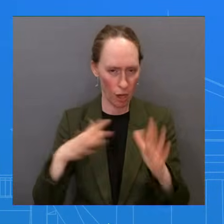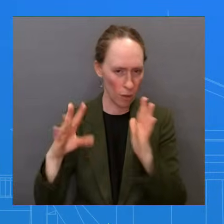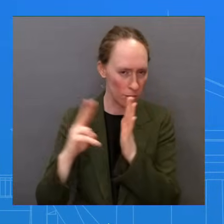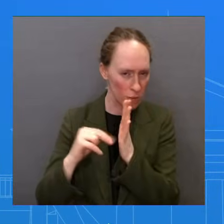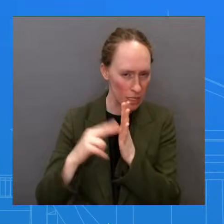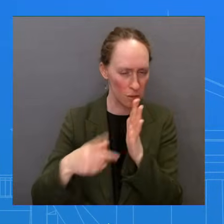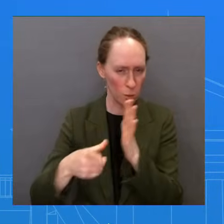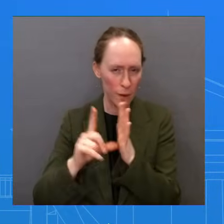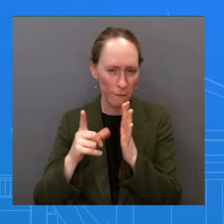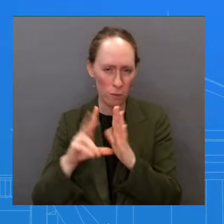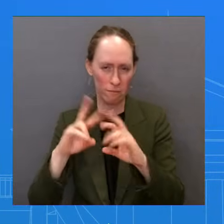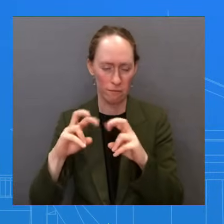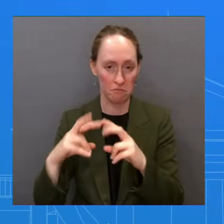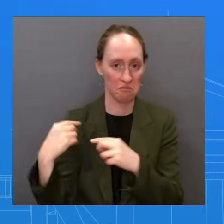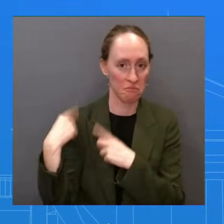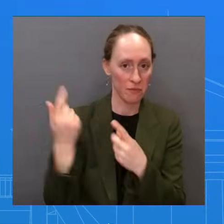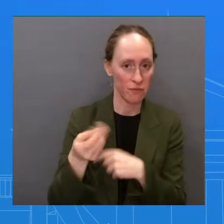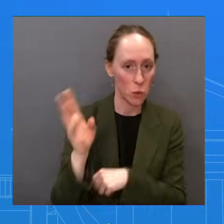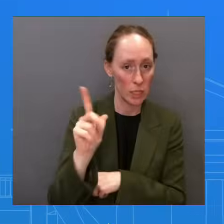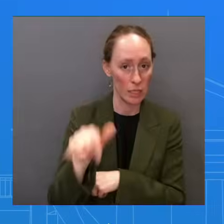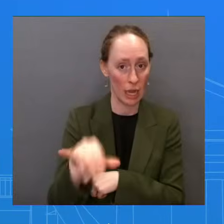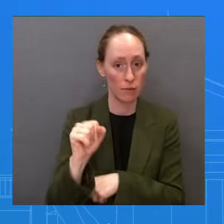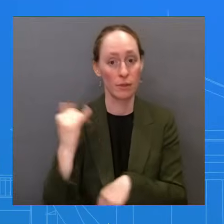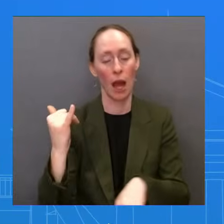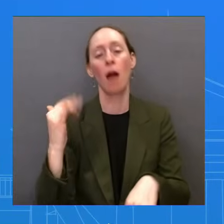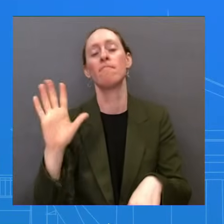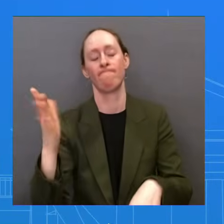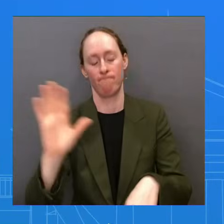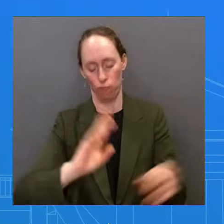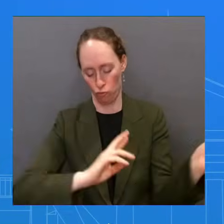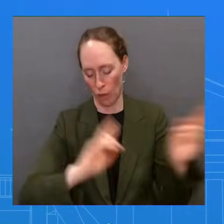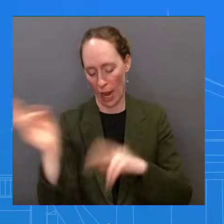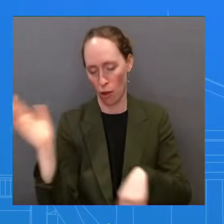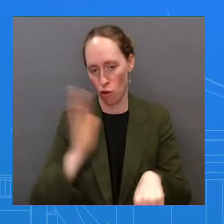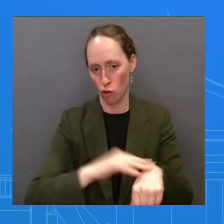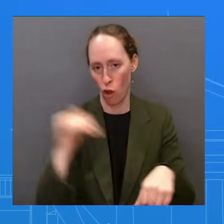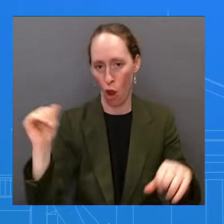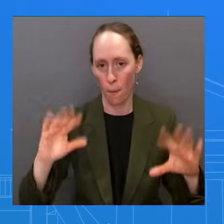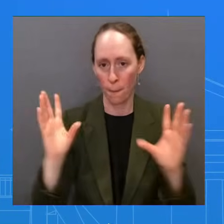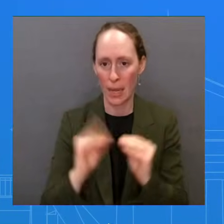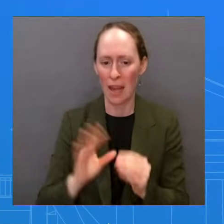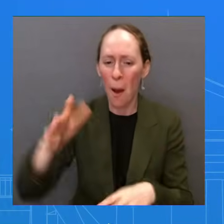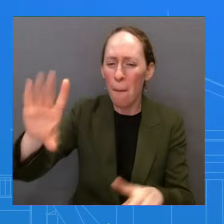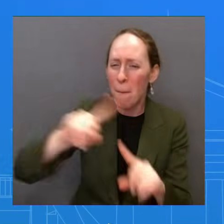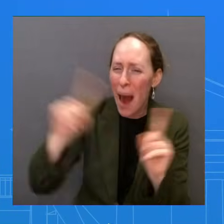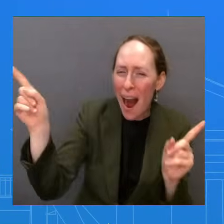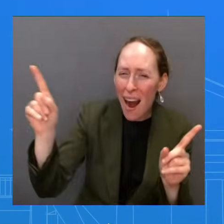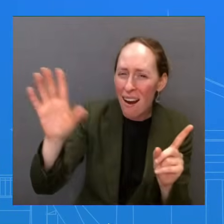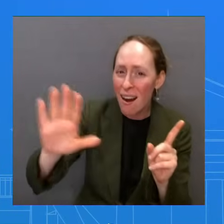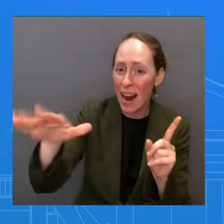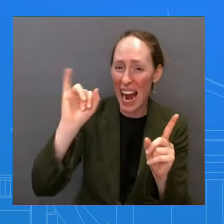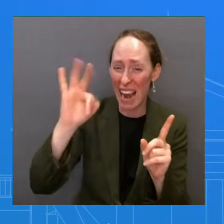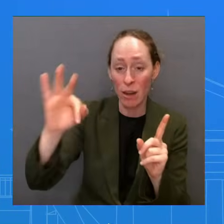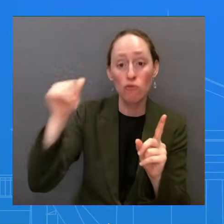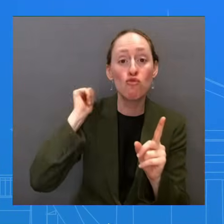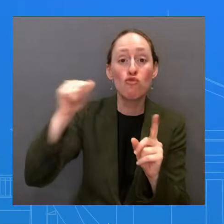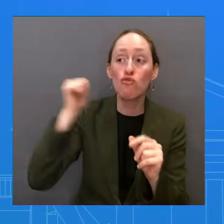the President is going to have a meeting with them next week. The Press: But if he's not willing to negotiate, what is this meeting? Like, what is he coming to the table with?